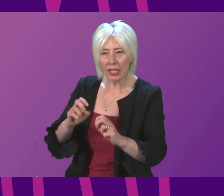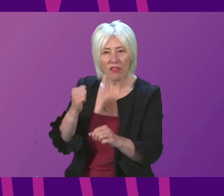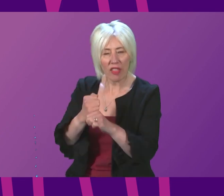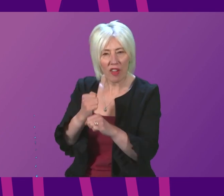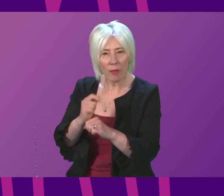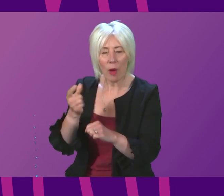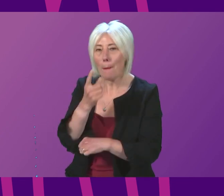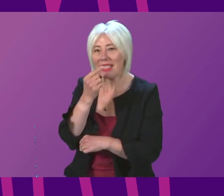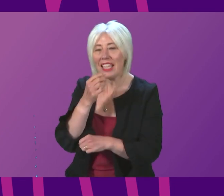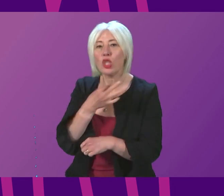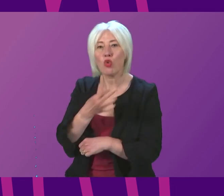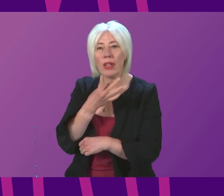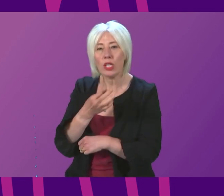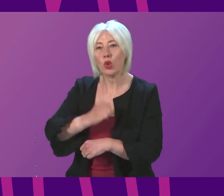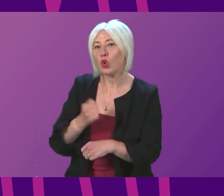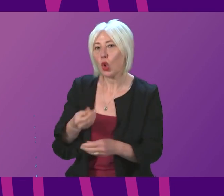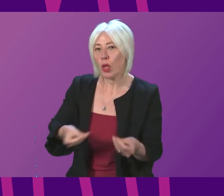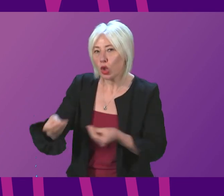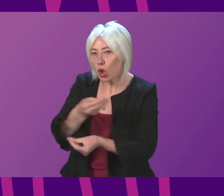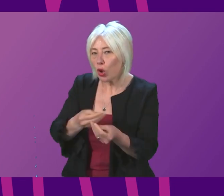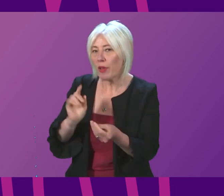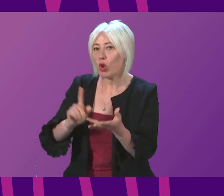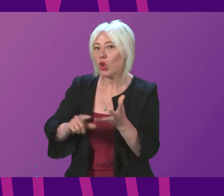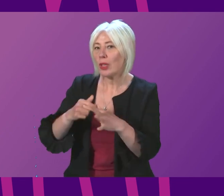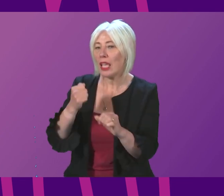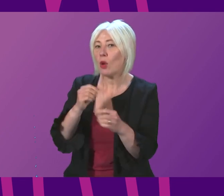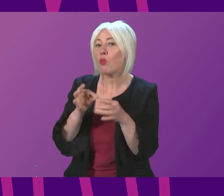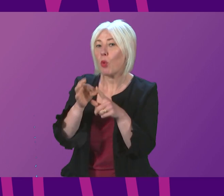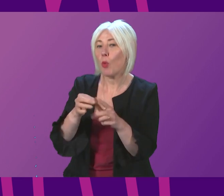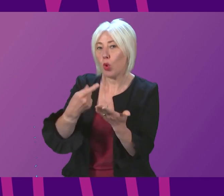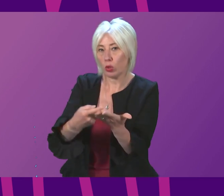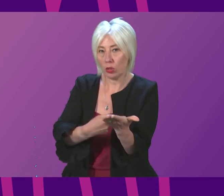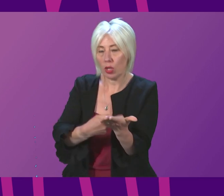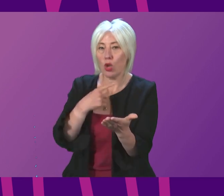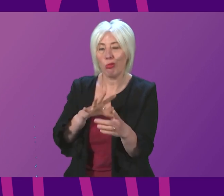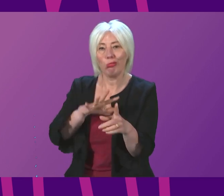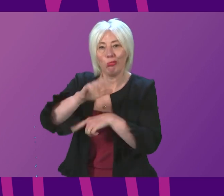risks to Scotland’s economy of the United Kingdom Government’s proposed legislation to override the Northern Ireland protocol.